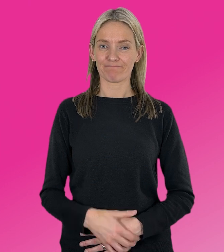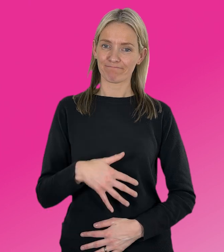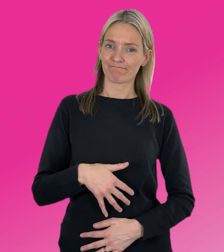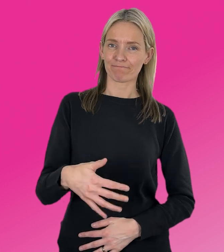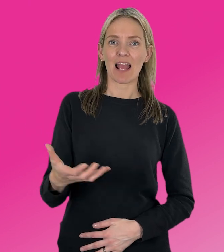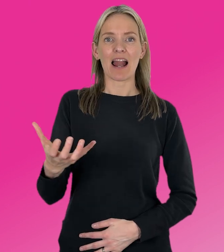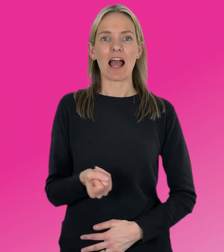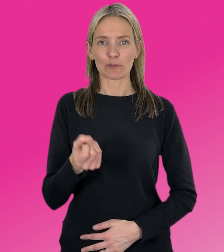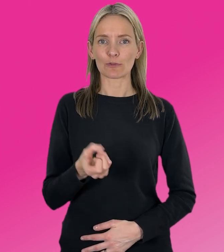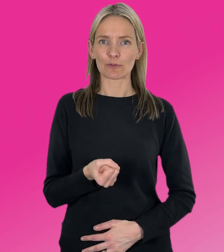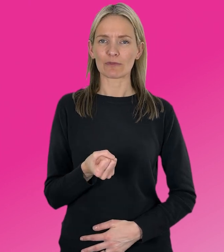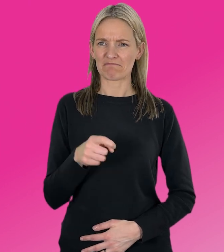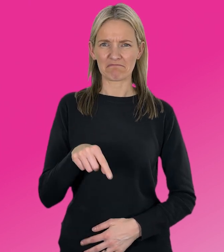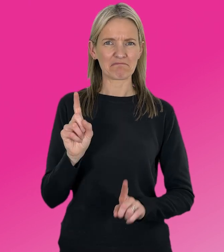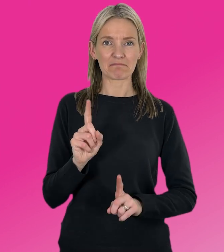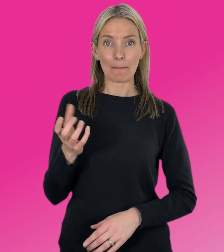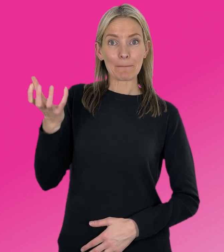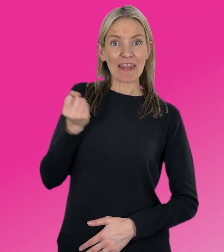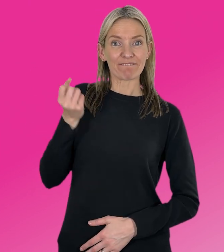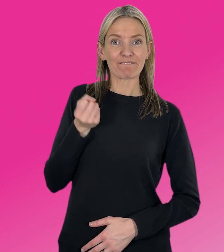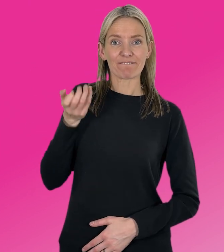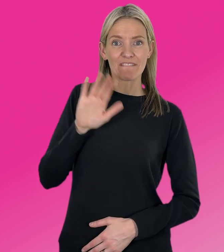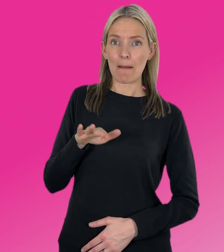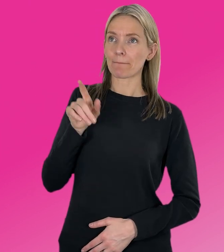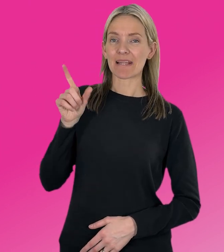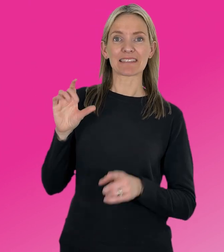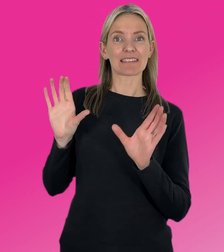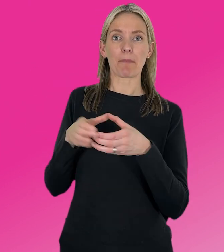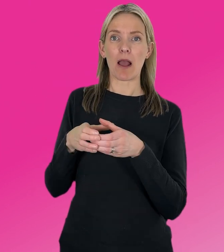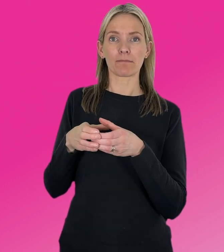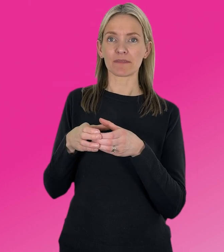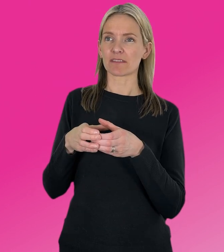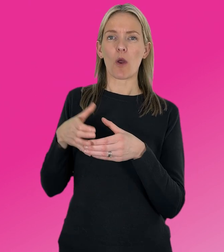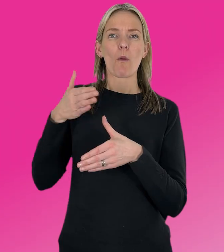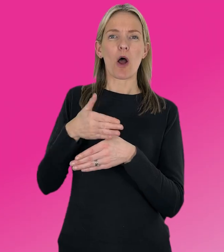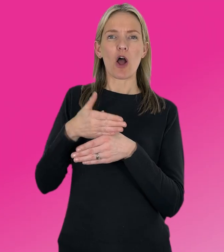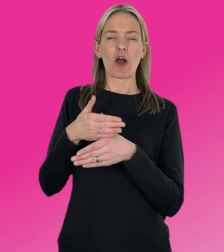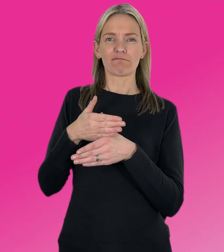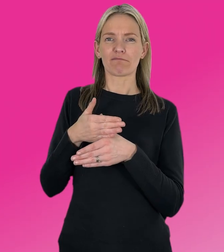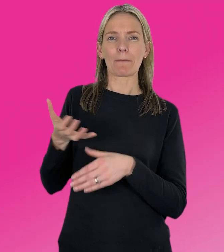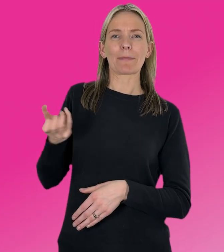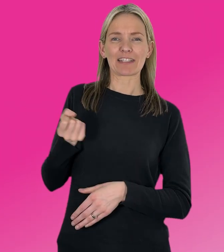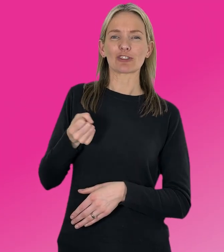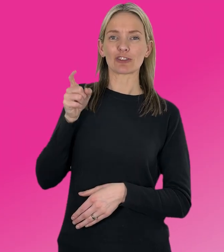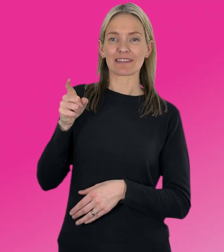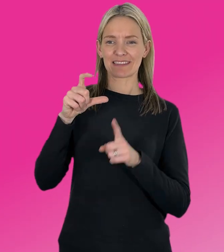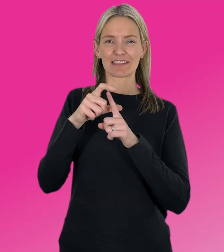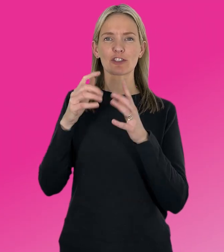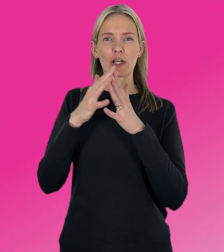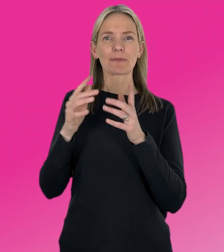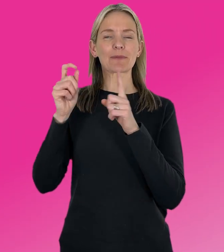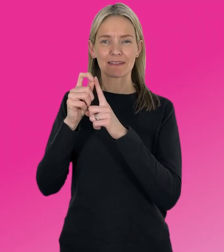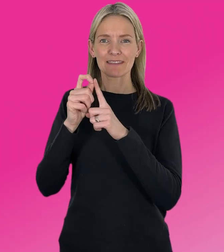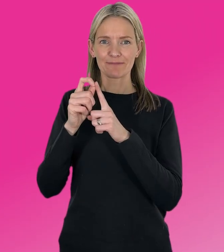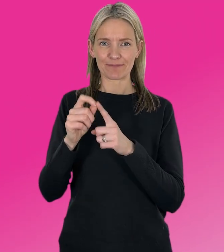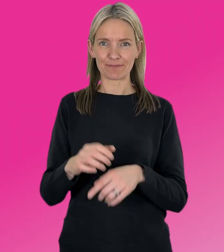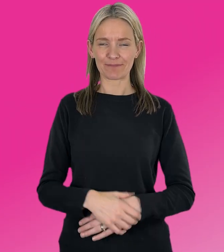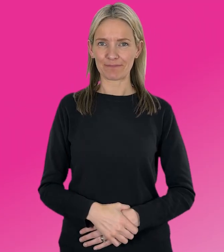Maternity Allowance is a benefit from the Department for Work and Pensions.